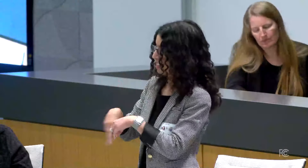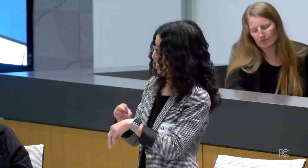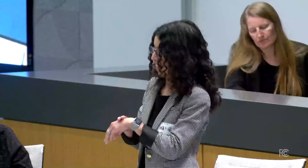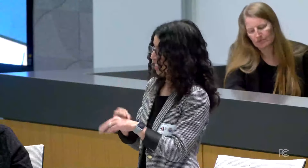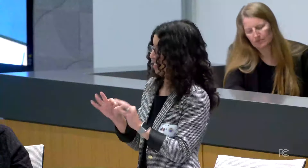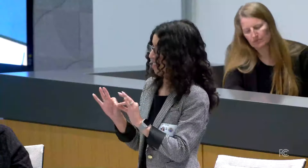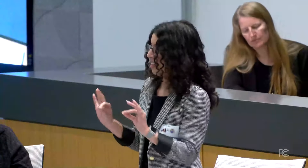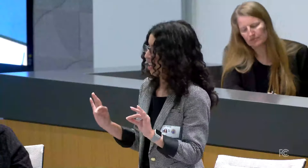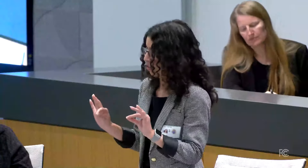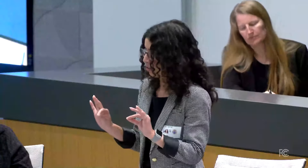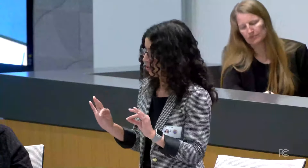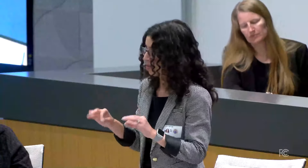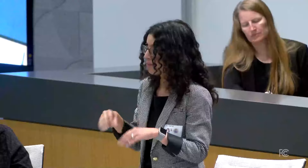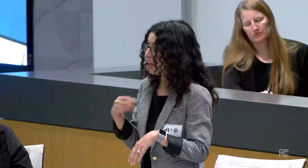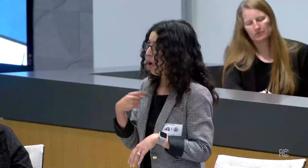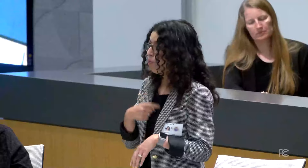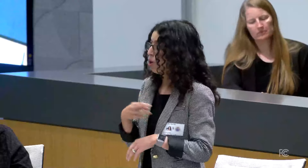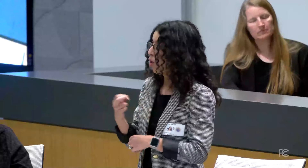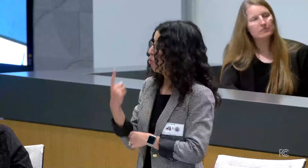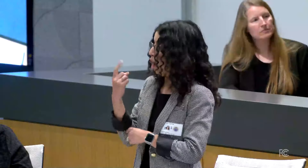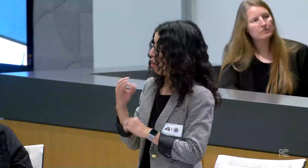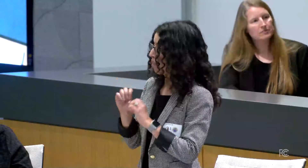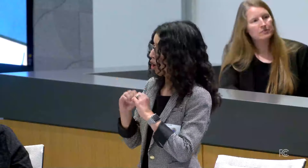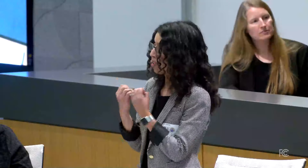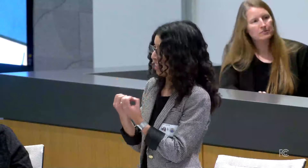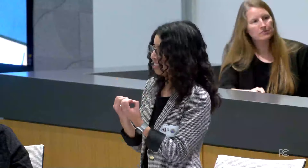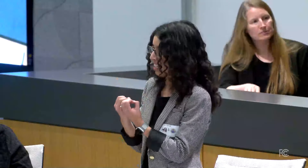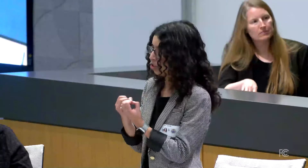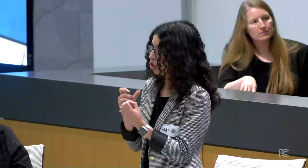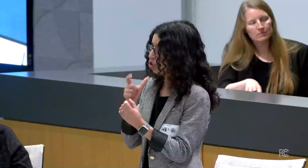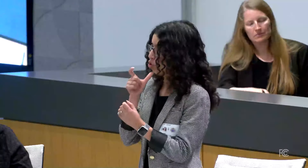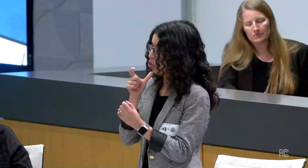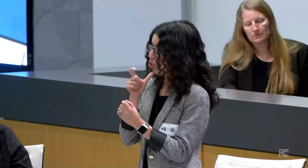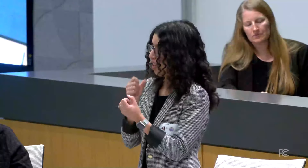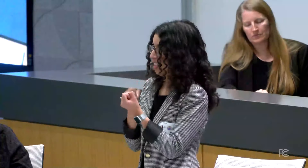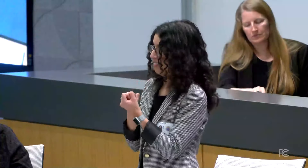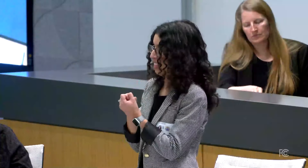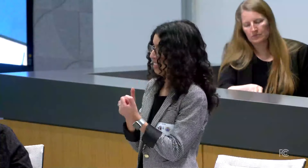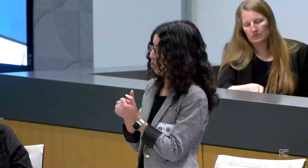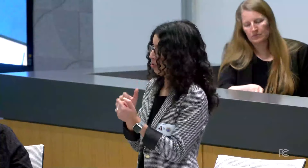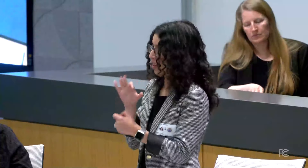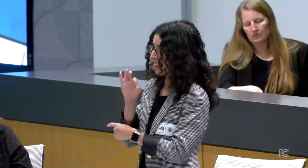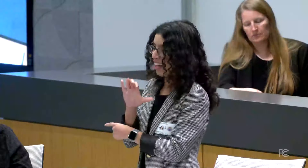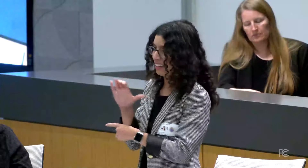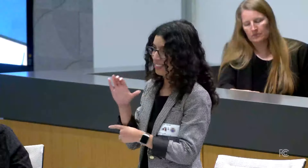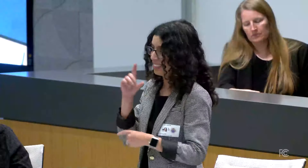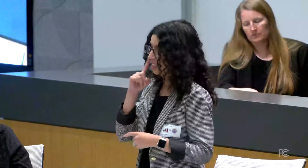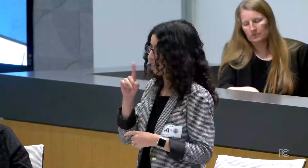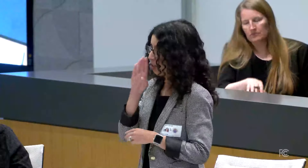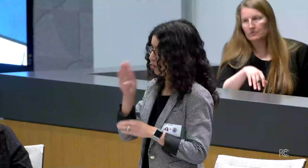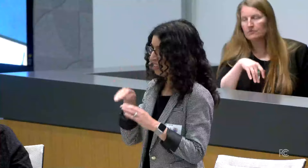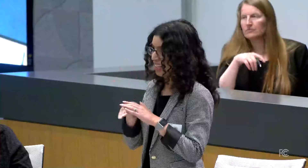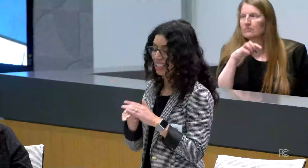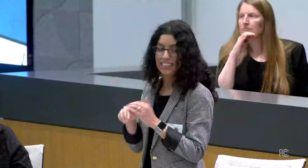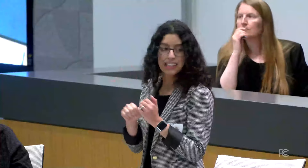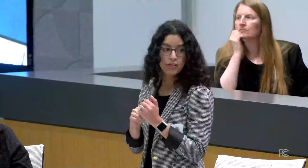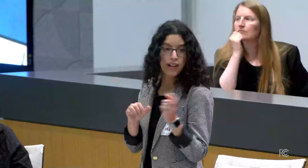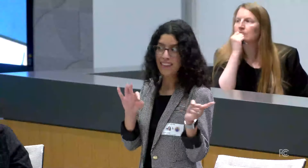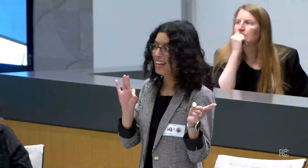AND THE NAD HAS BEEN